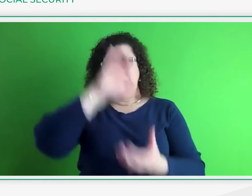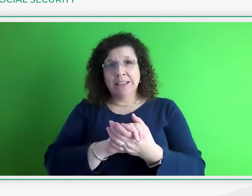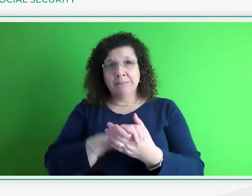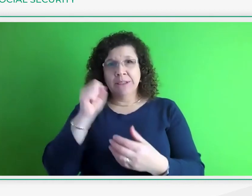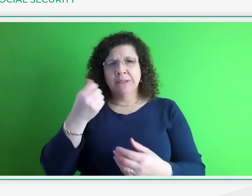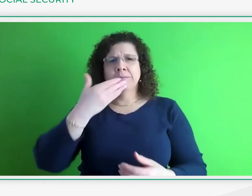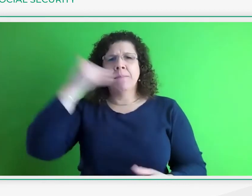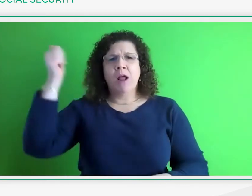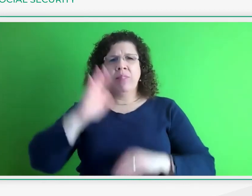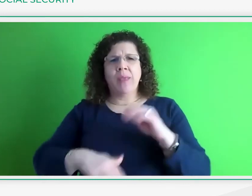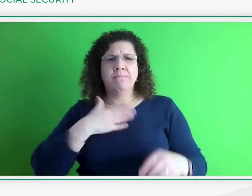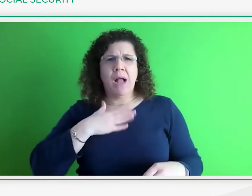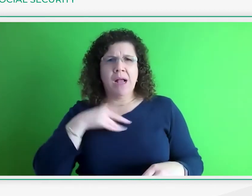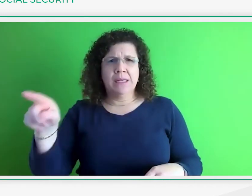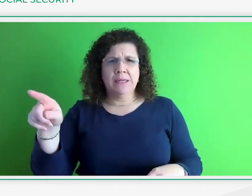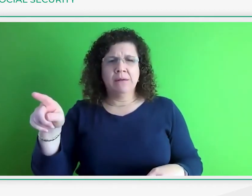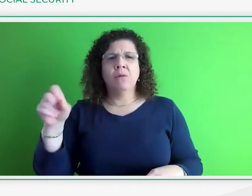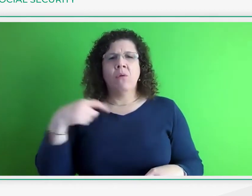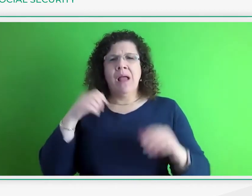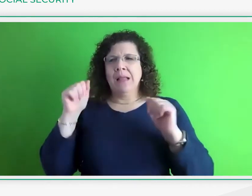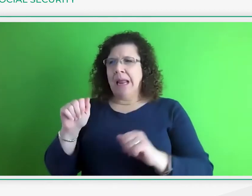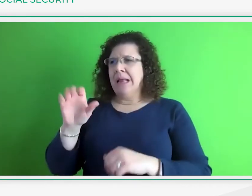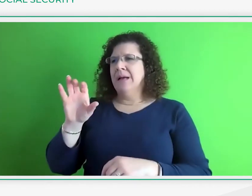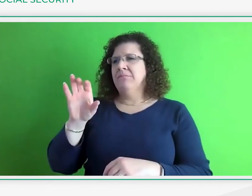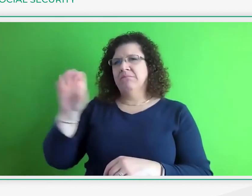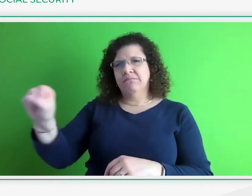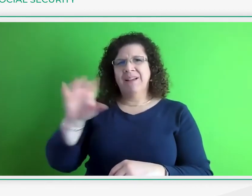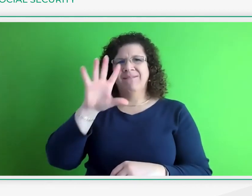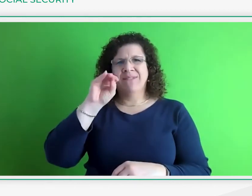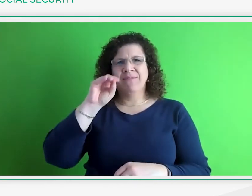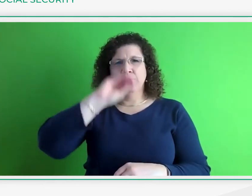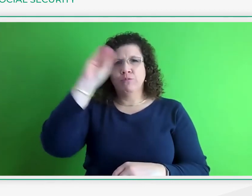That means I need to claim on my husband’s because that is the better benefit.